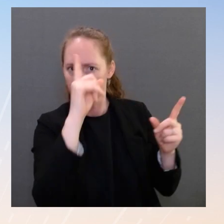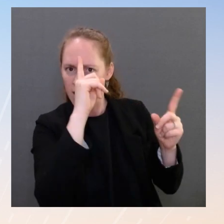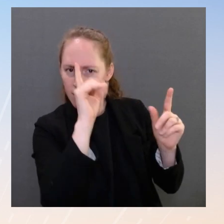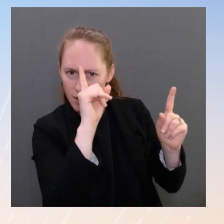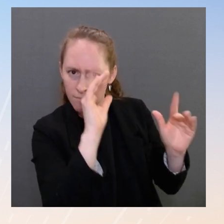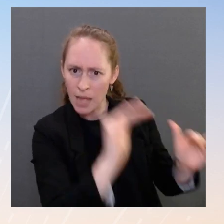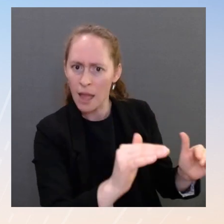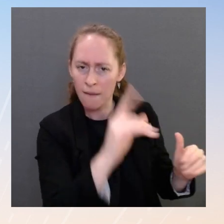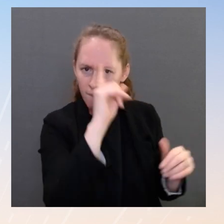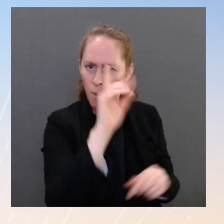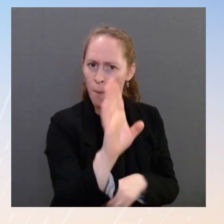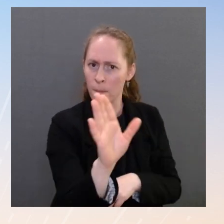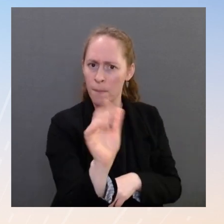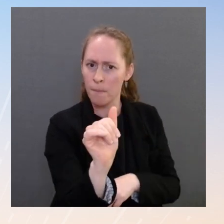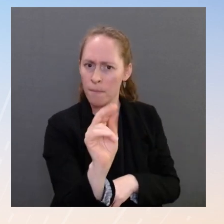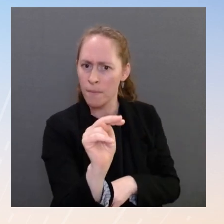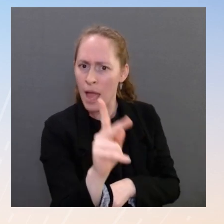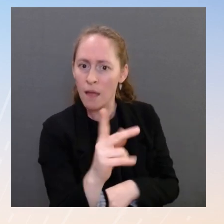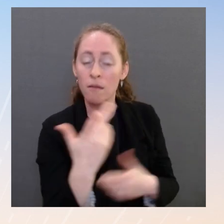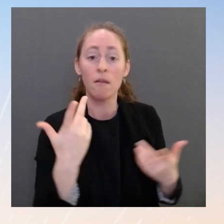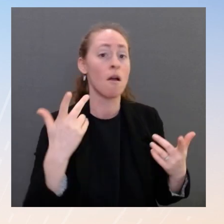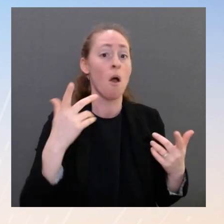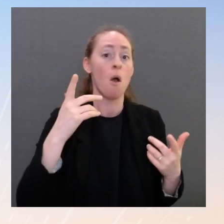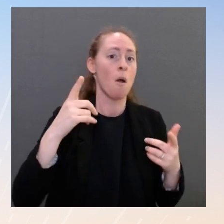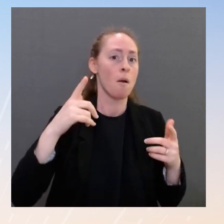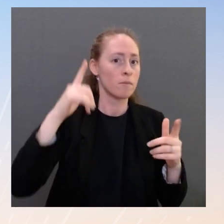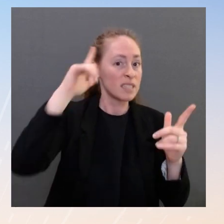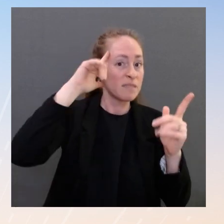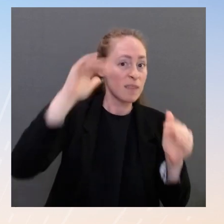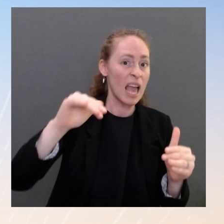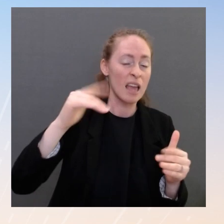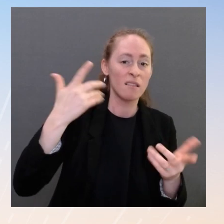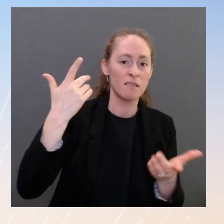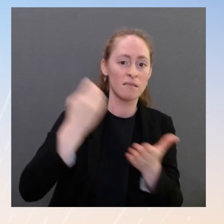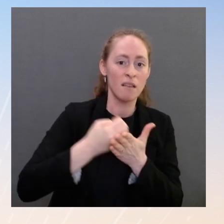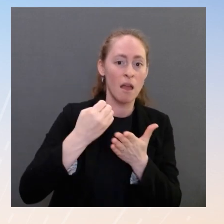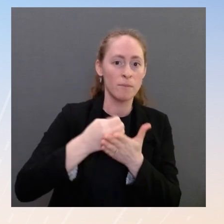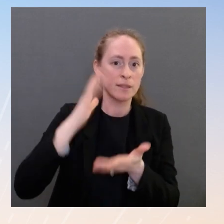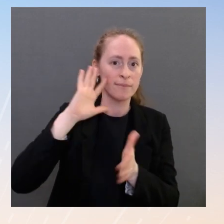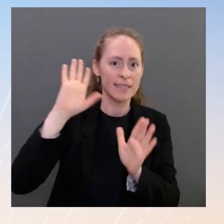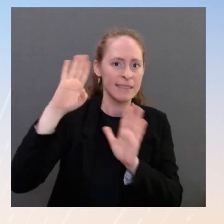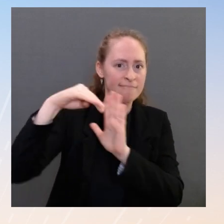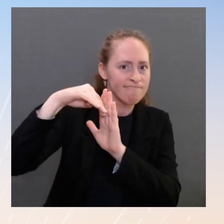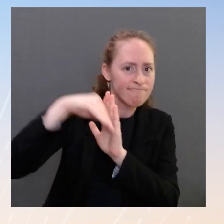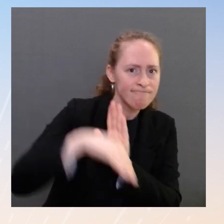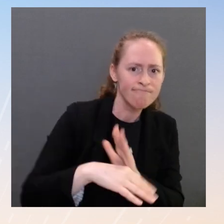Your budget plan had a focus on budget deficit reduction,